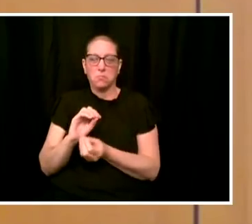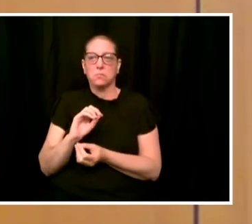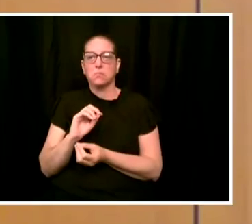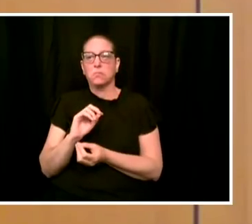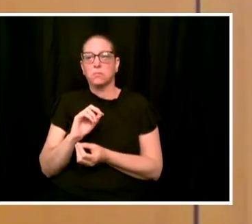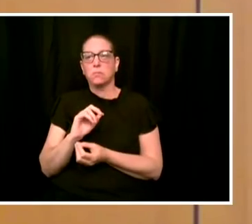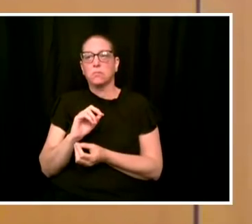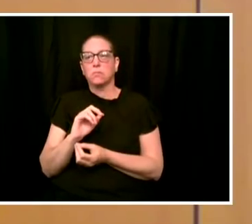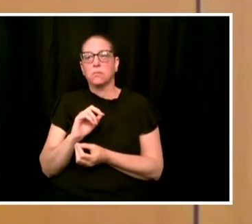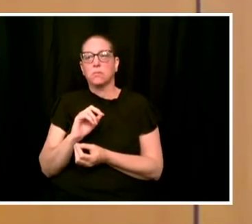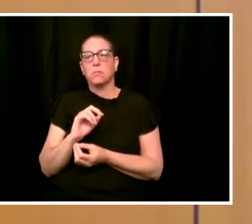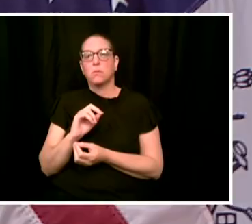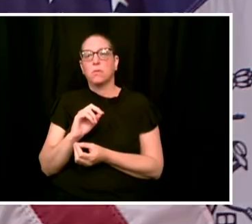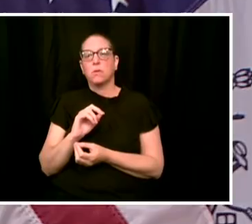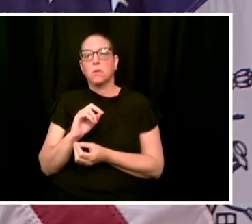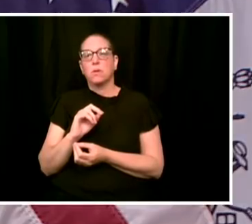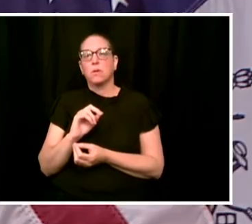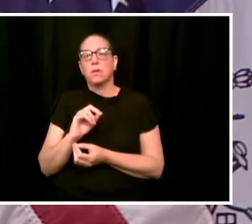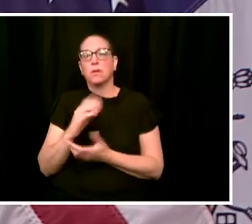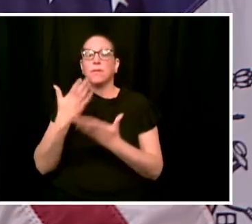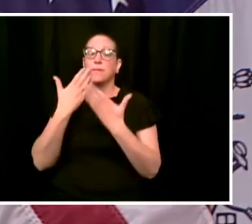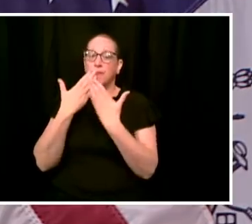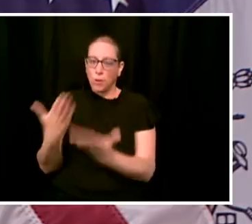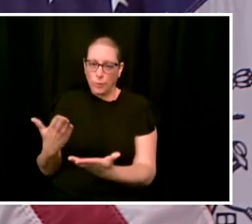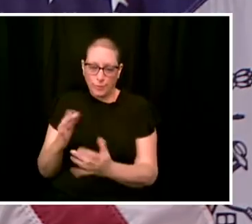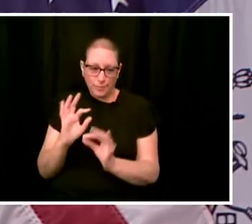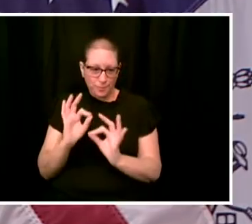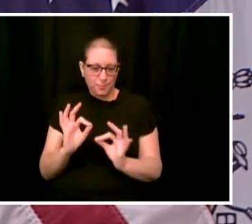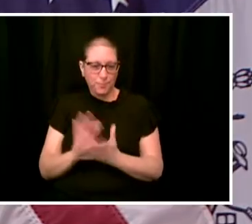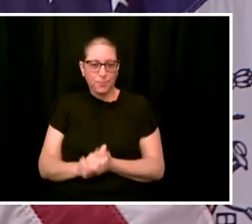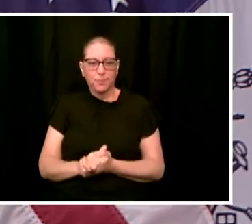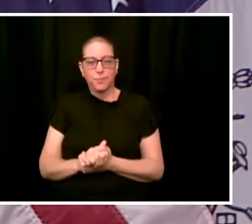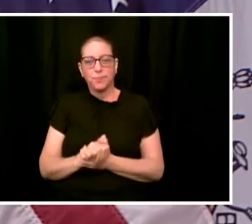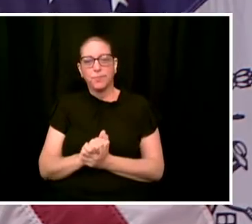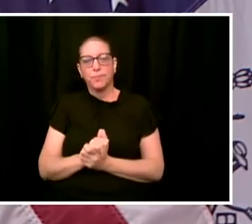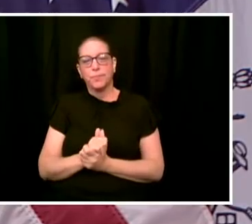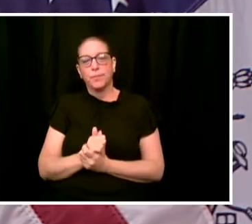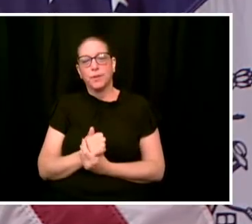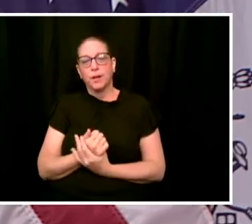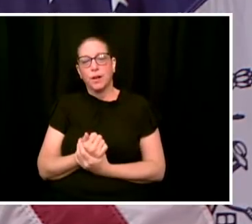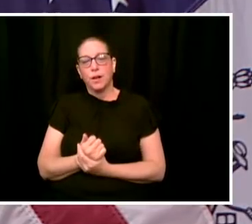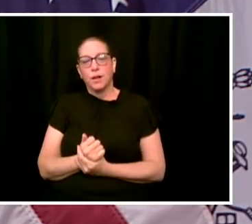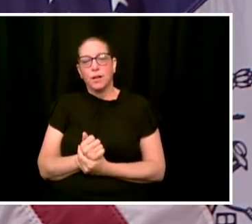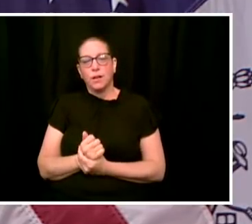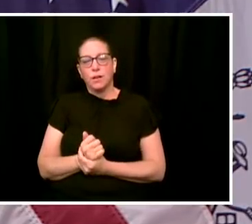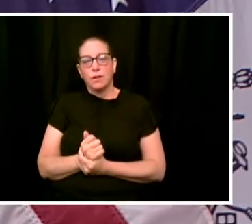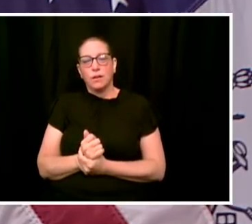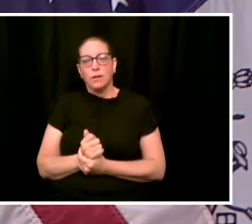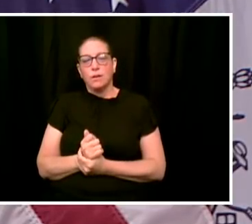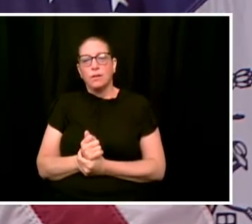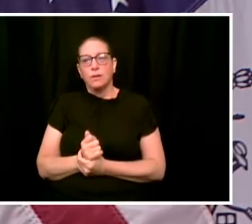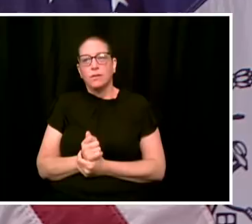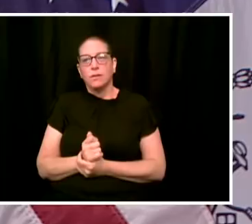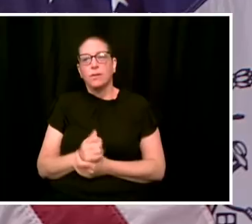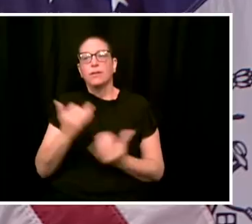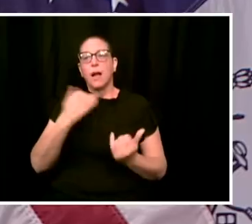ABLE TO UPDATE NUMBERS AND SEE IF ANY OF THOSE NUMBERS TURN TOUT BE MIX. OKAY, THANK